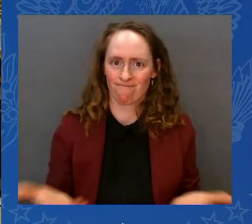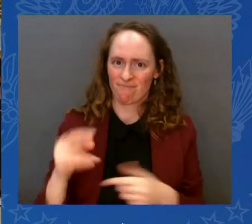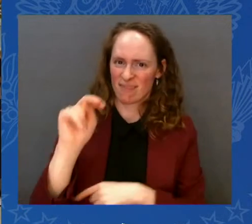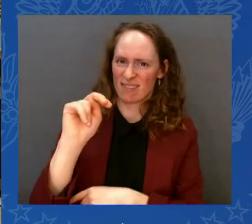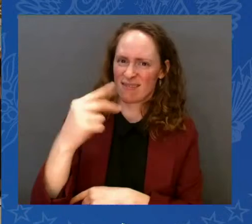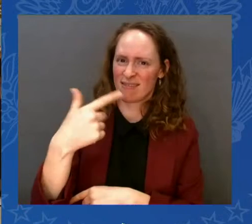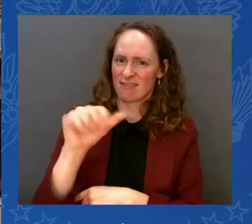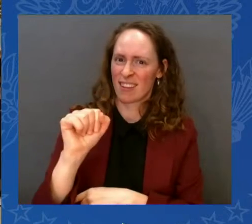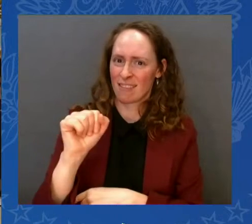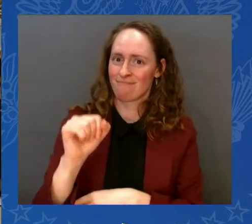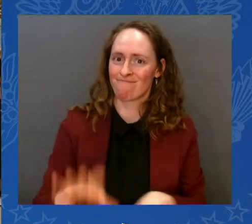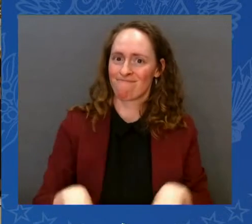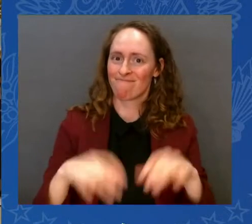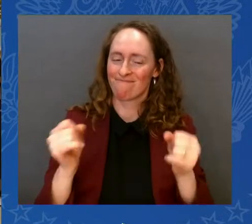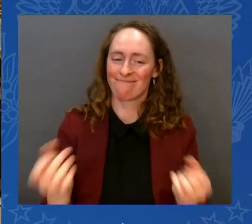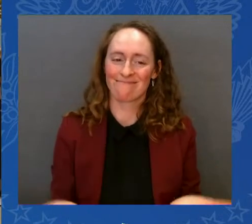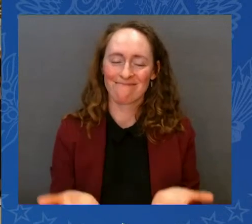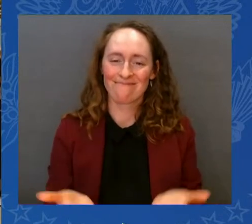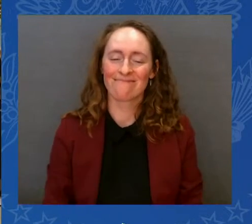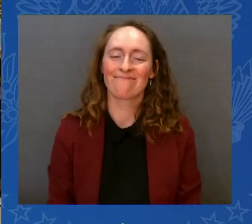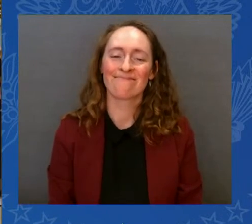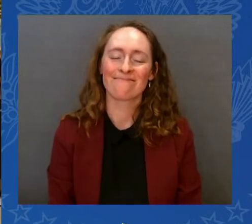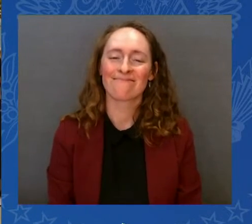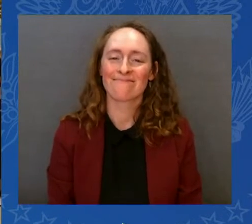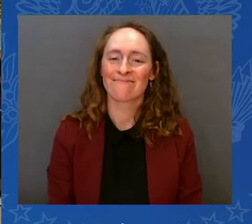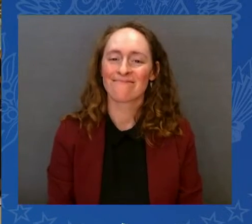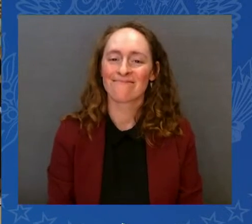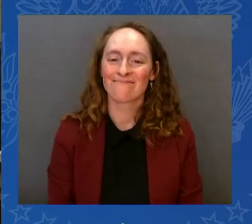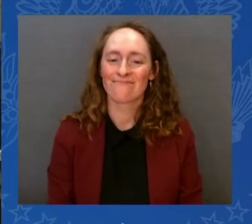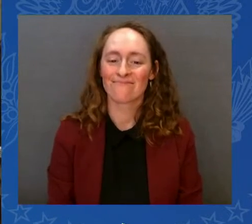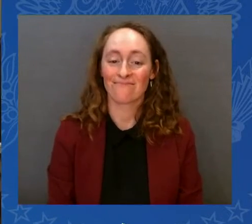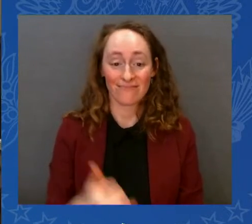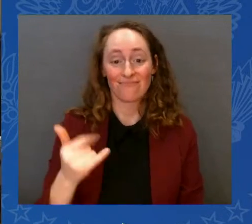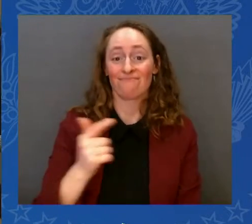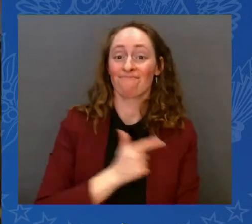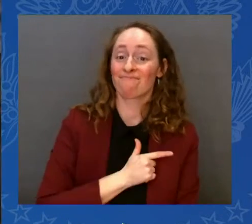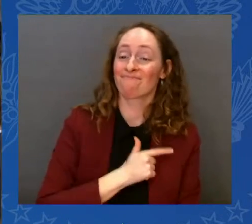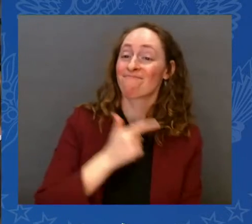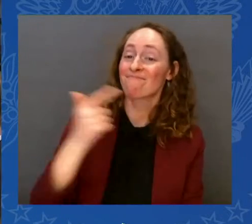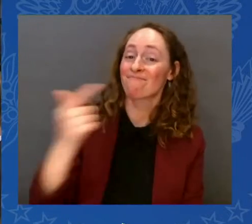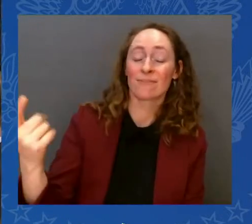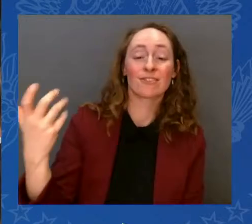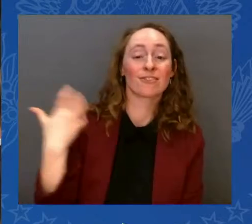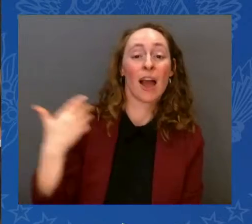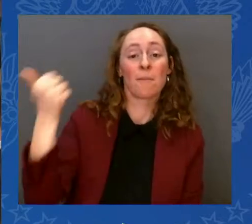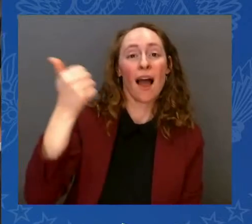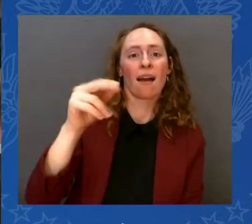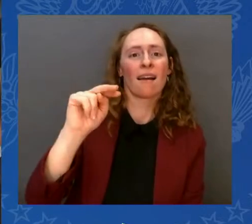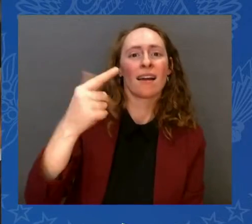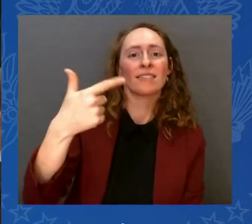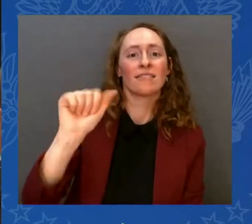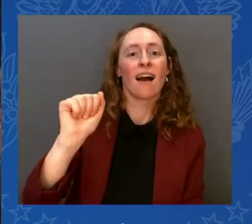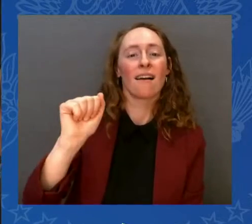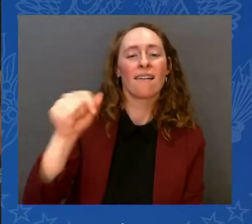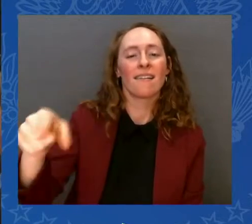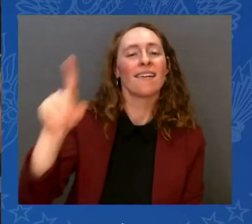Ms. Rodriguez: And I'd now like to turn it over to the Chair of NGA, Governor Murphy from New Jersey. Governor Murphy: Thank you, Julie. Mr. President, Madam Vice President,